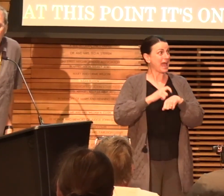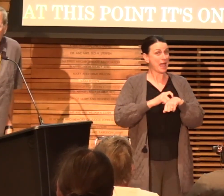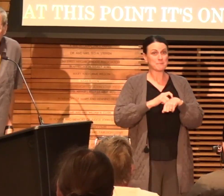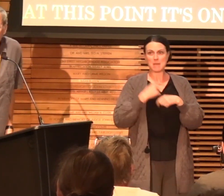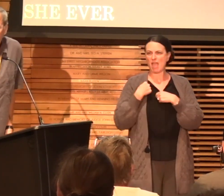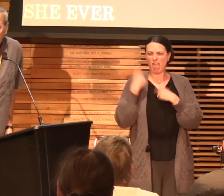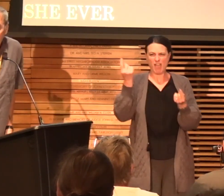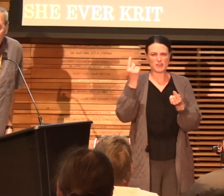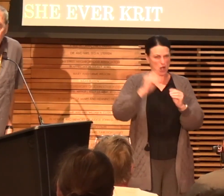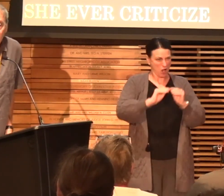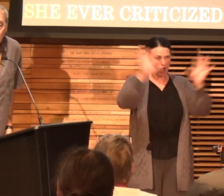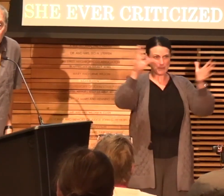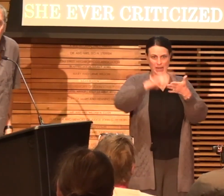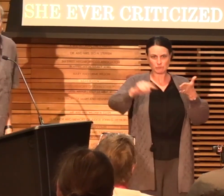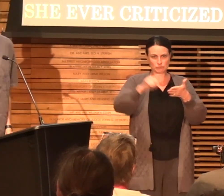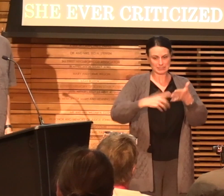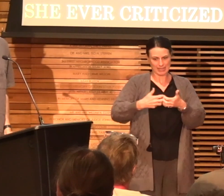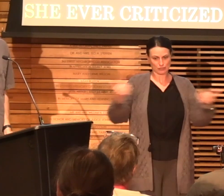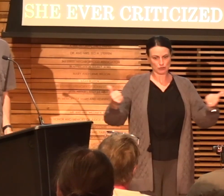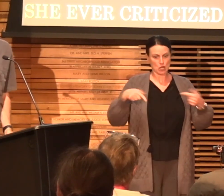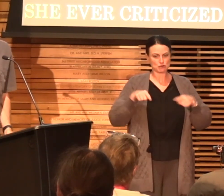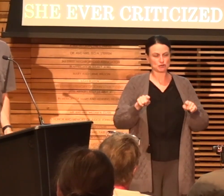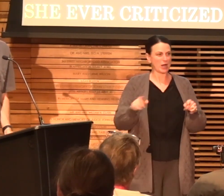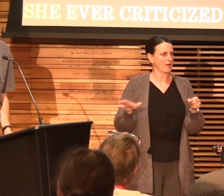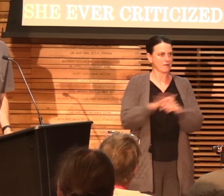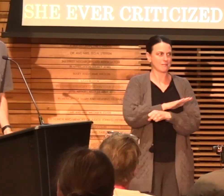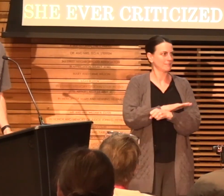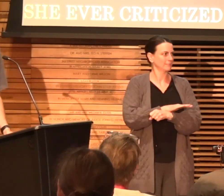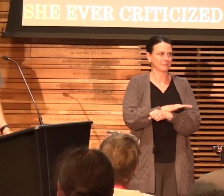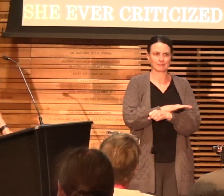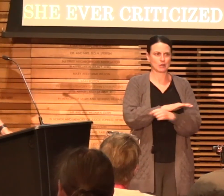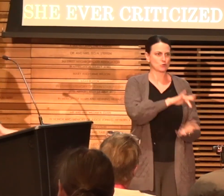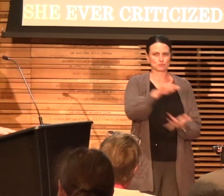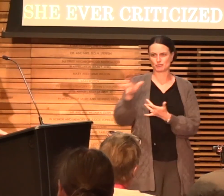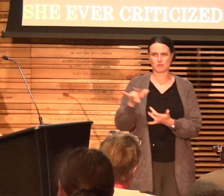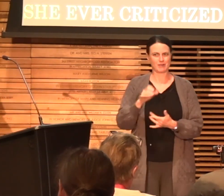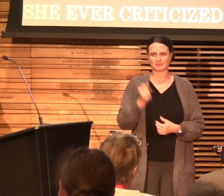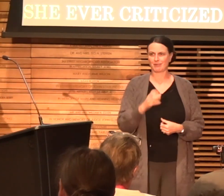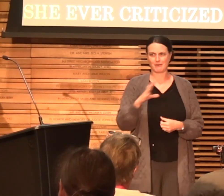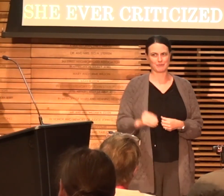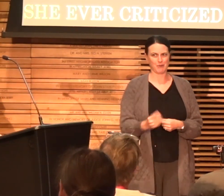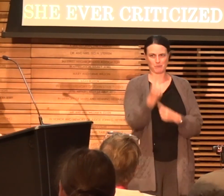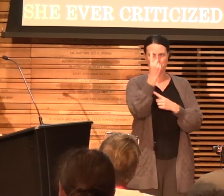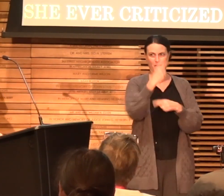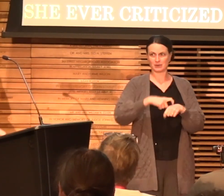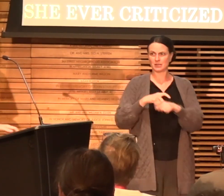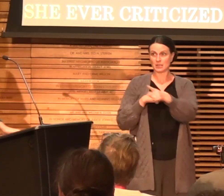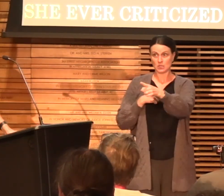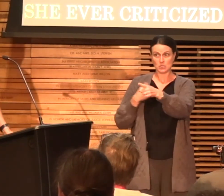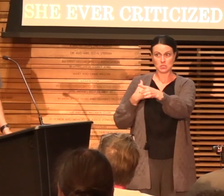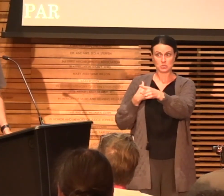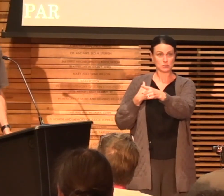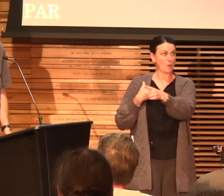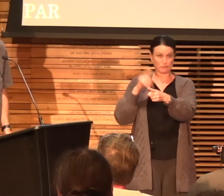explicitly criticizes segregation during her entire two and a half months. [Staff Member] Mr. Wallace, can you then wrap it up?